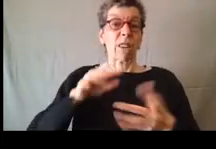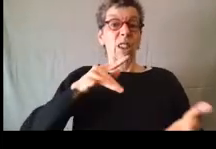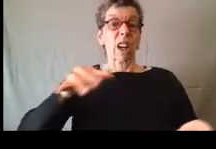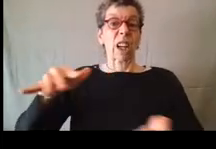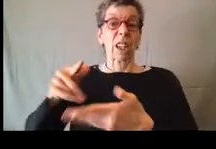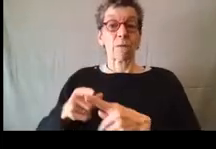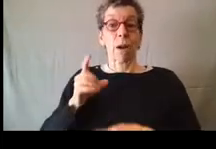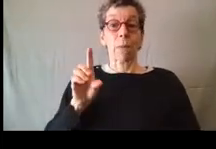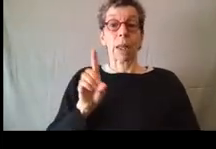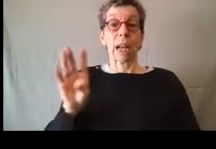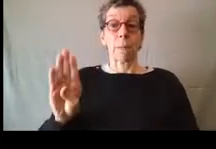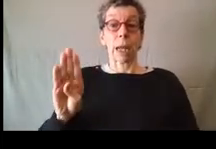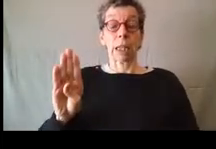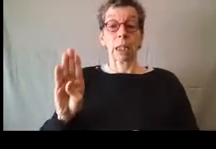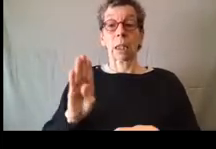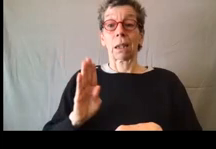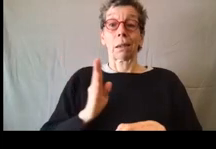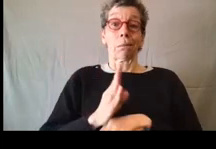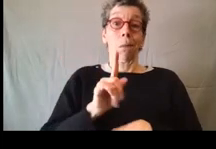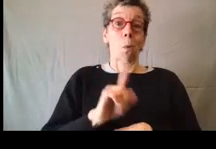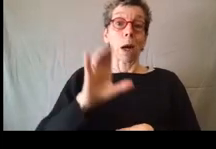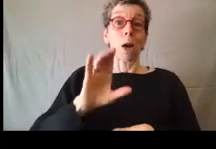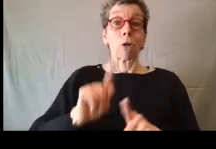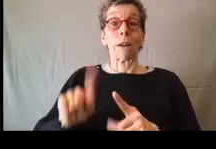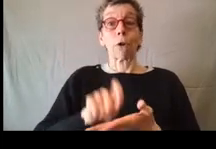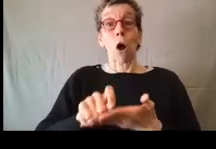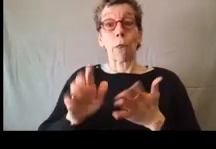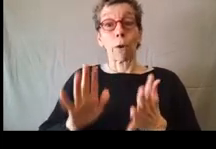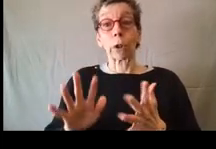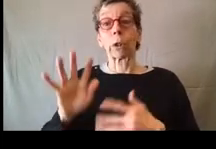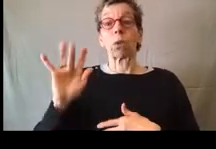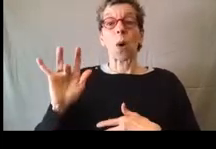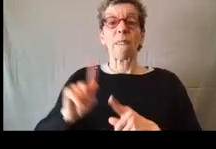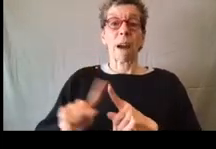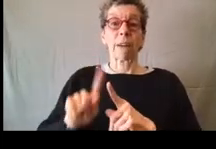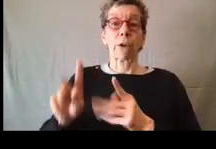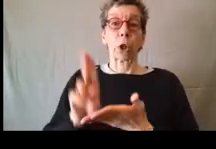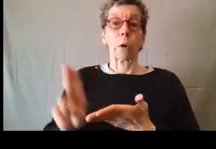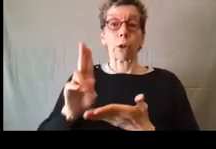database, just over a hundred authors and 25 universities. The database has information